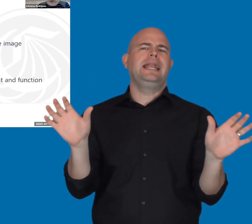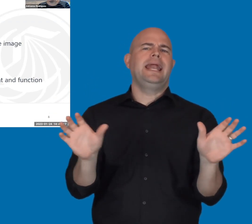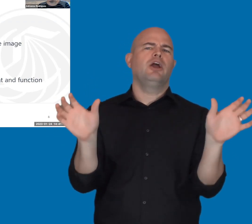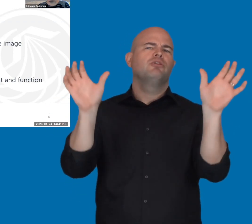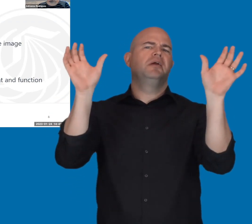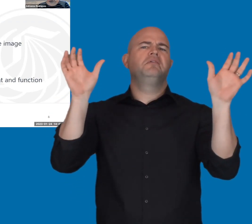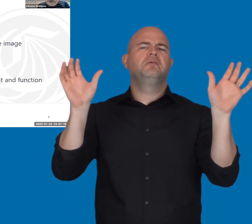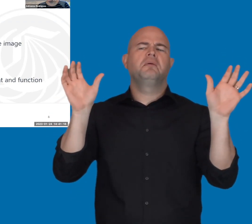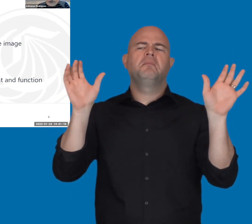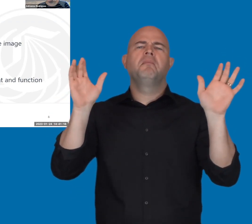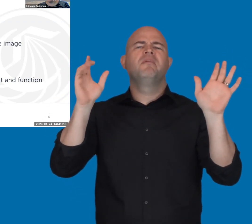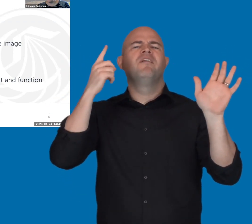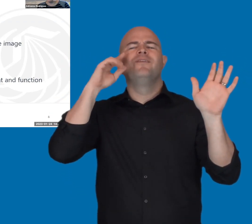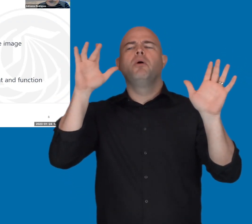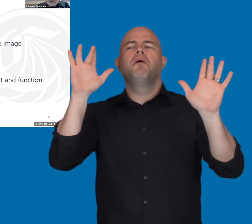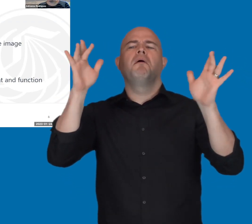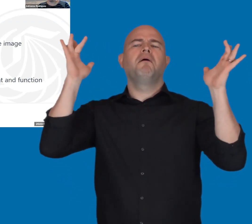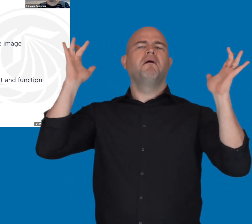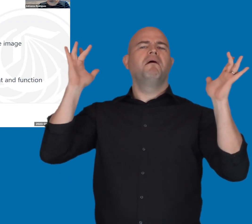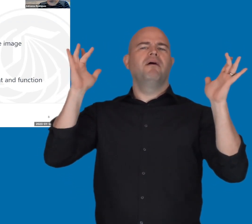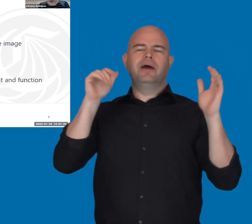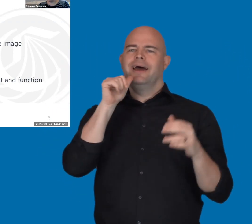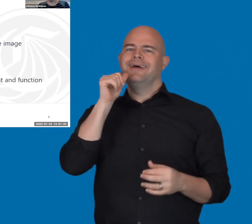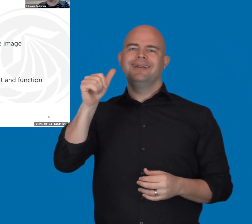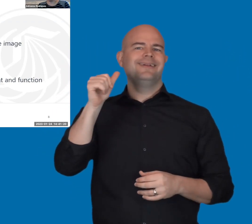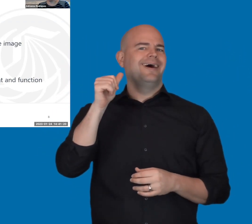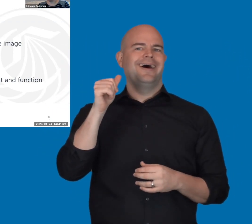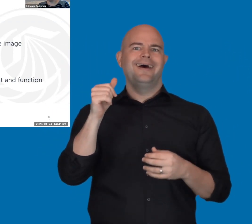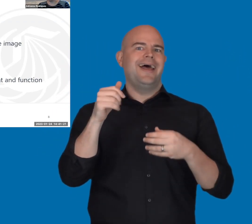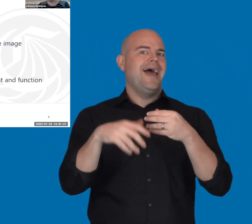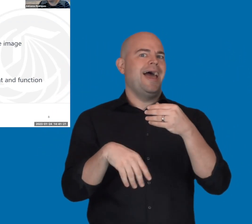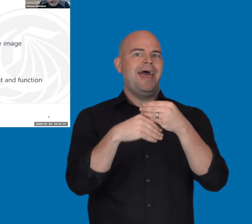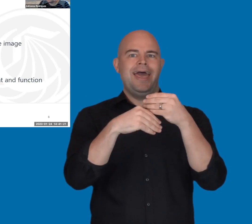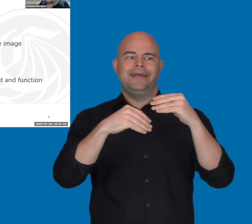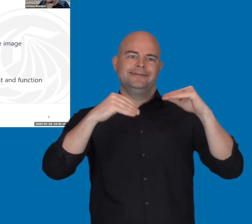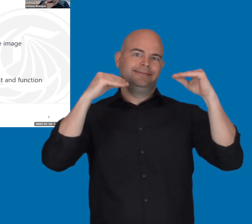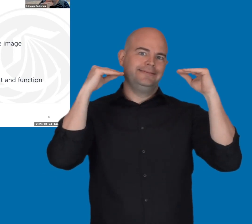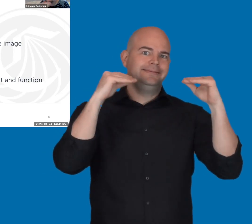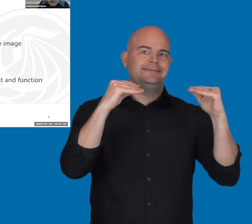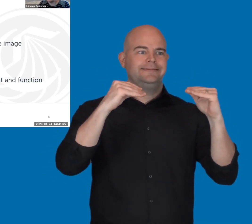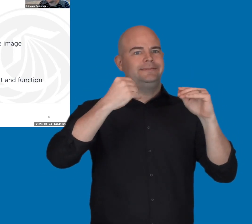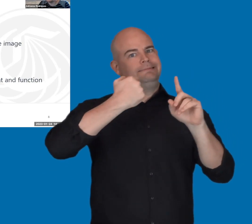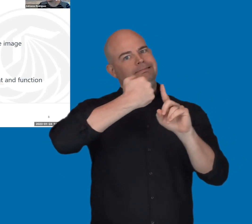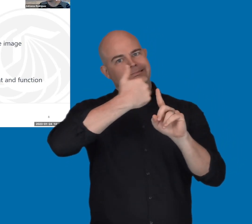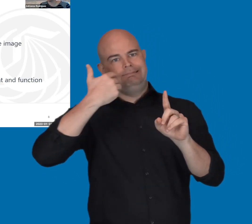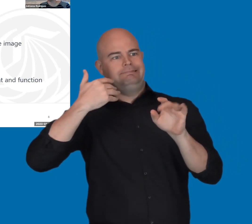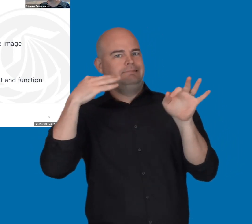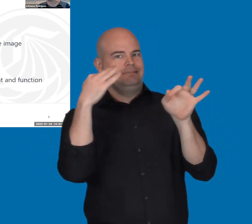to the content of your -- of whatever you're presenting,